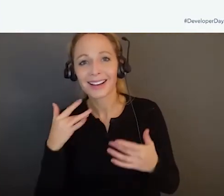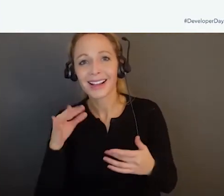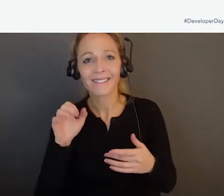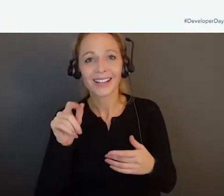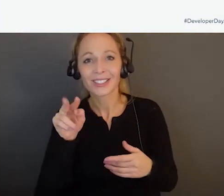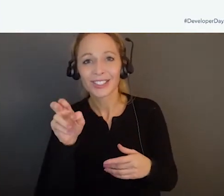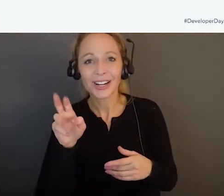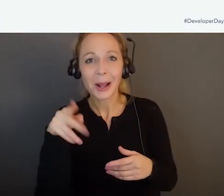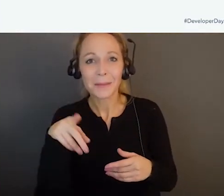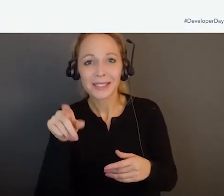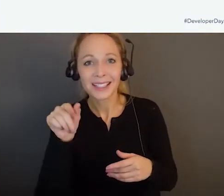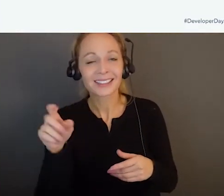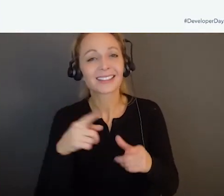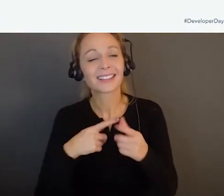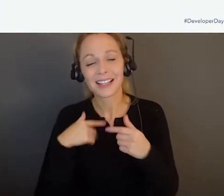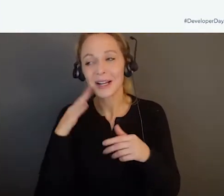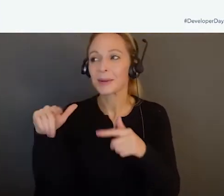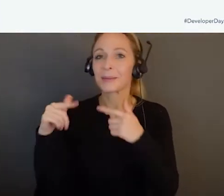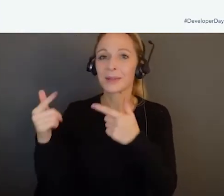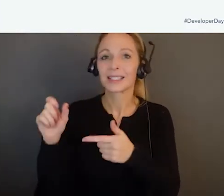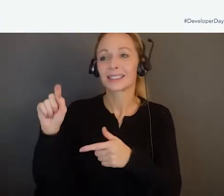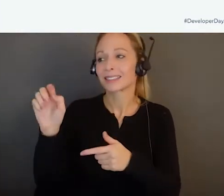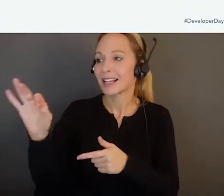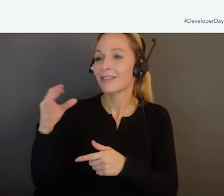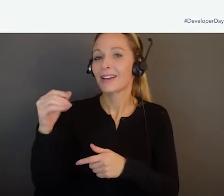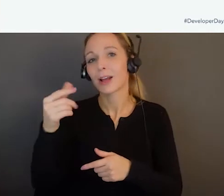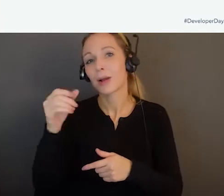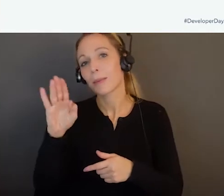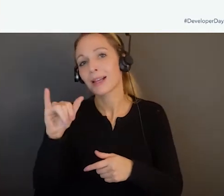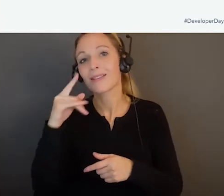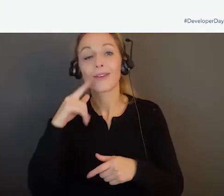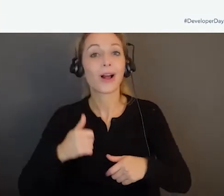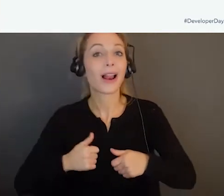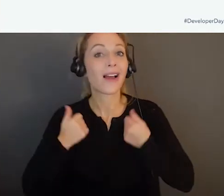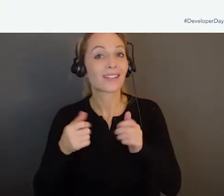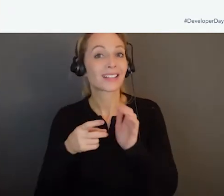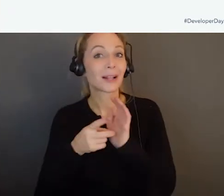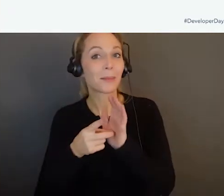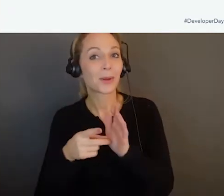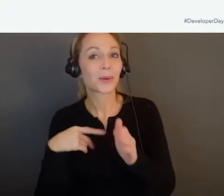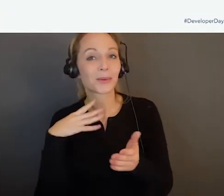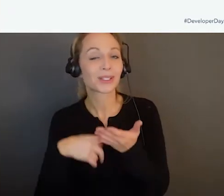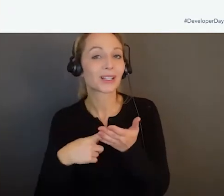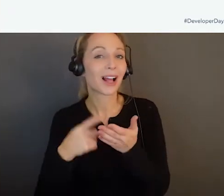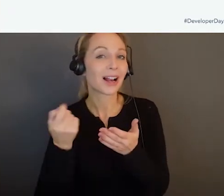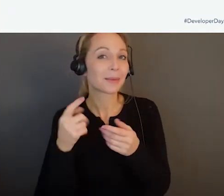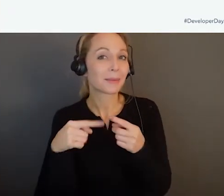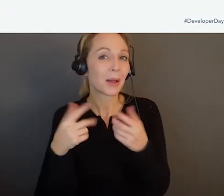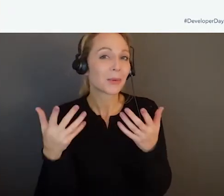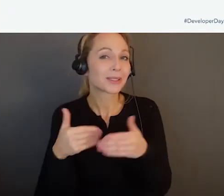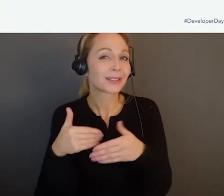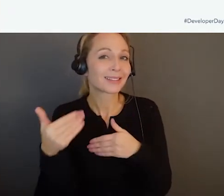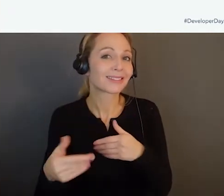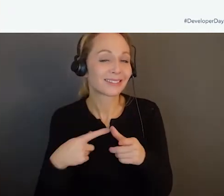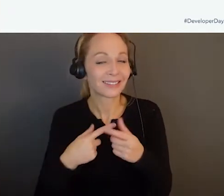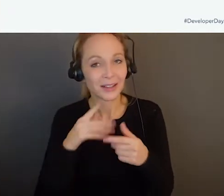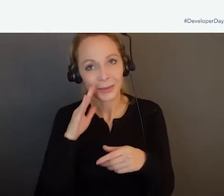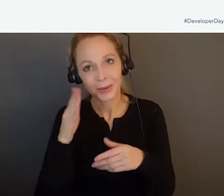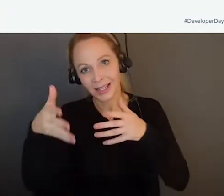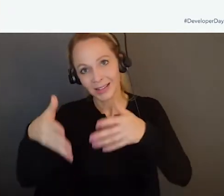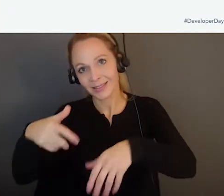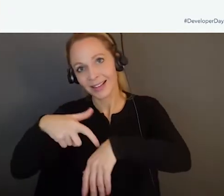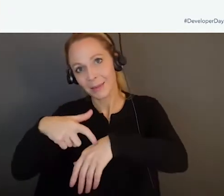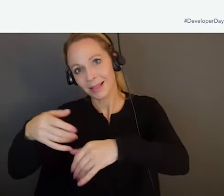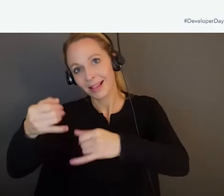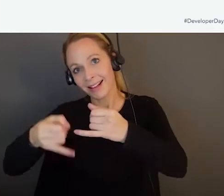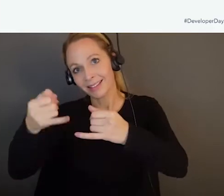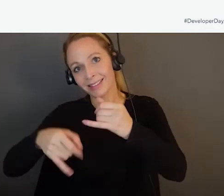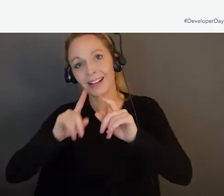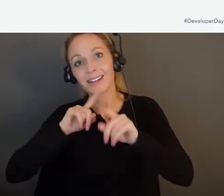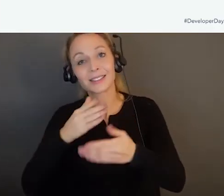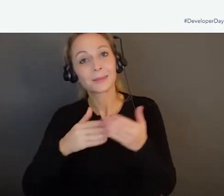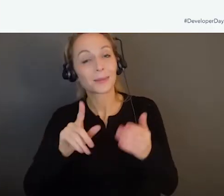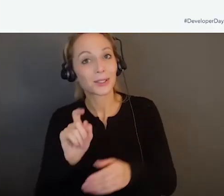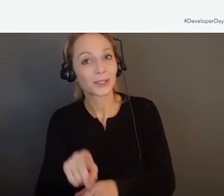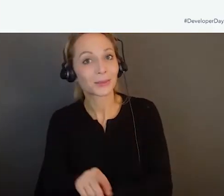THEN I'M GOING TO PASS IT OFF FOR LIVE DEMOS.